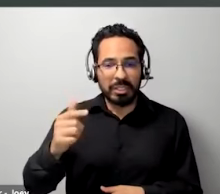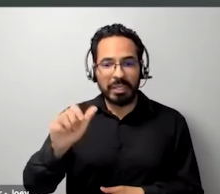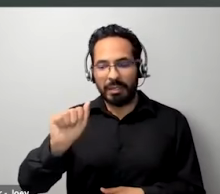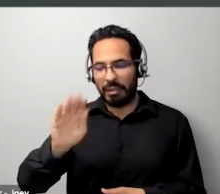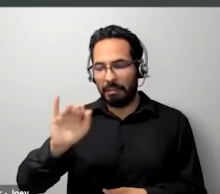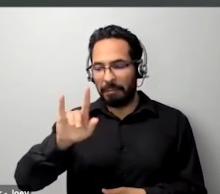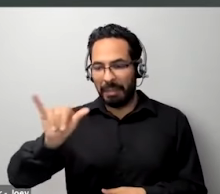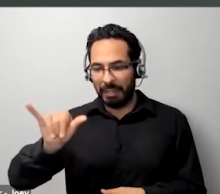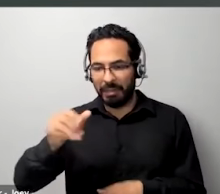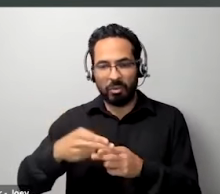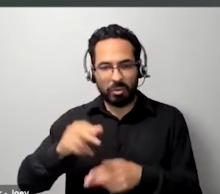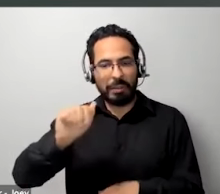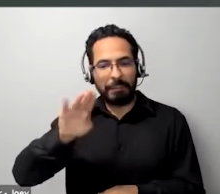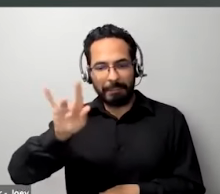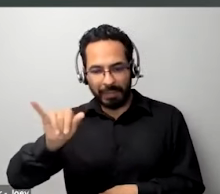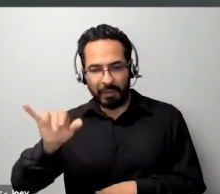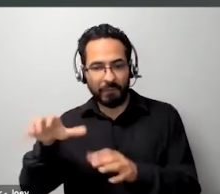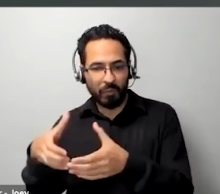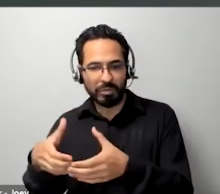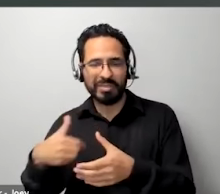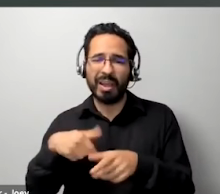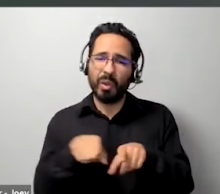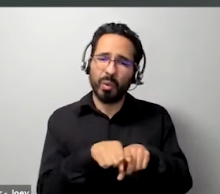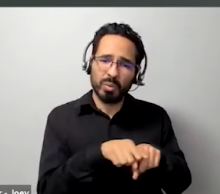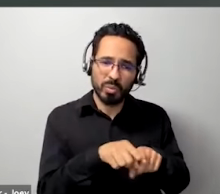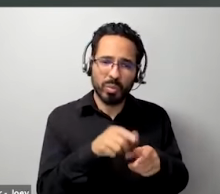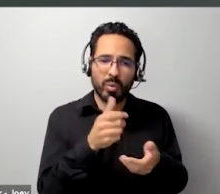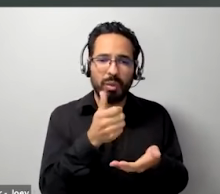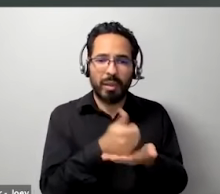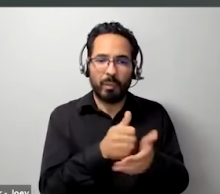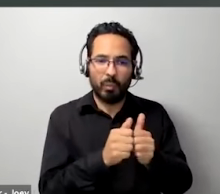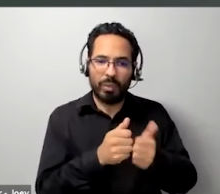I also help out at the disability help desk at our events that we have.